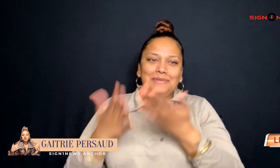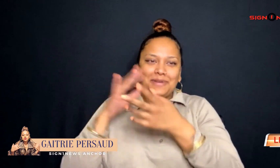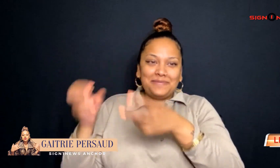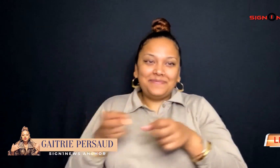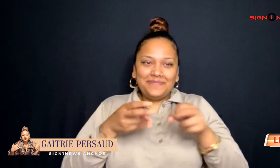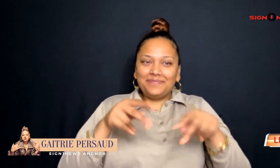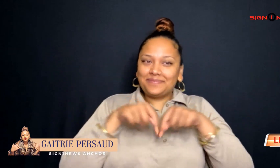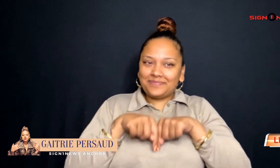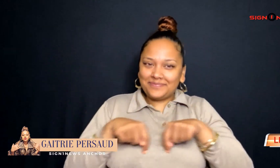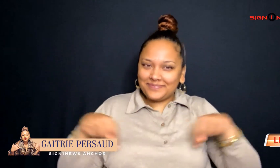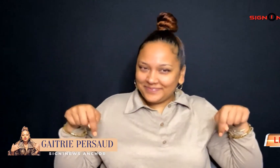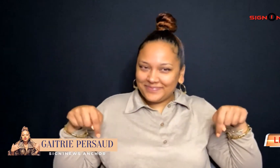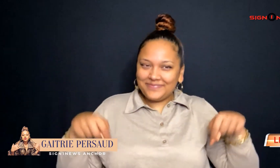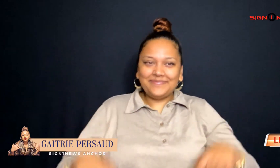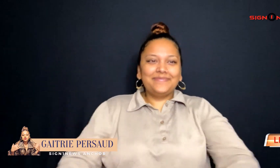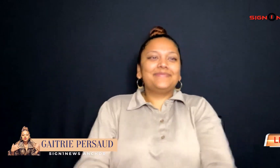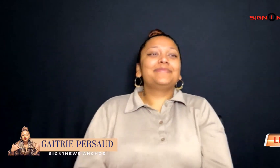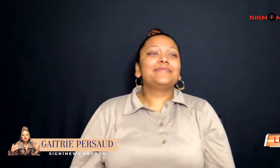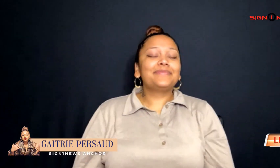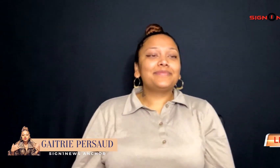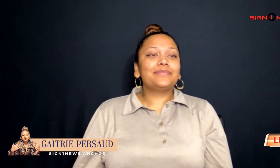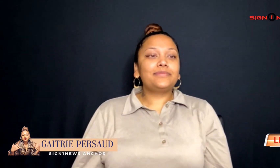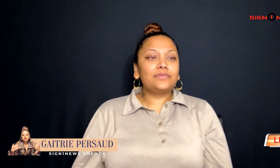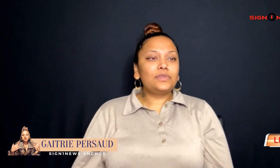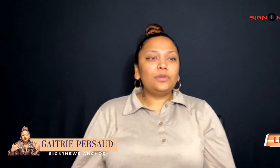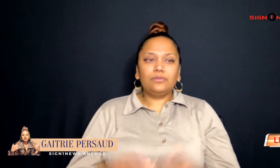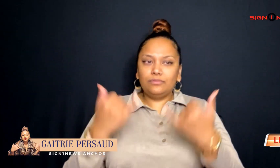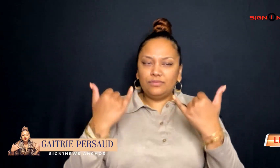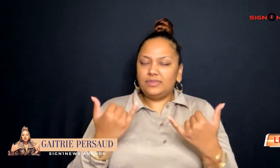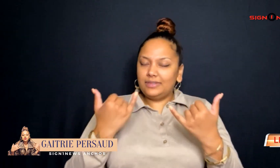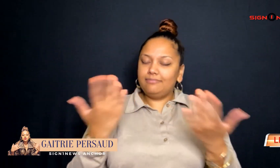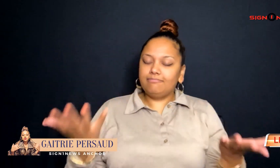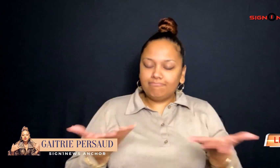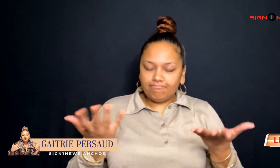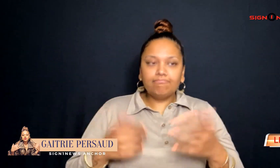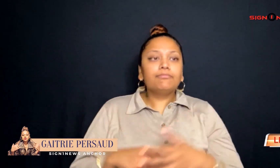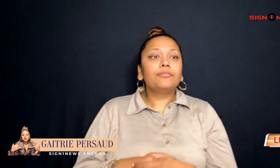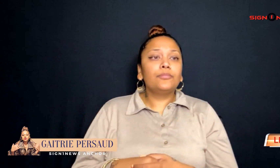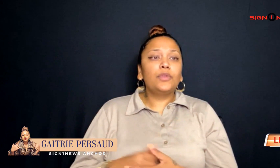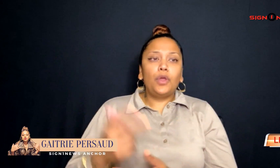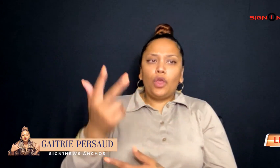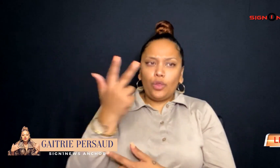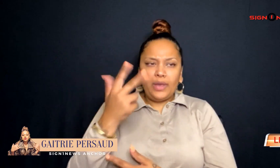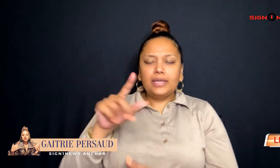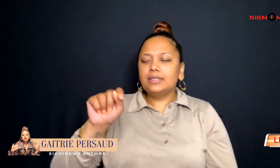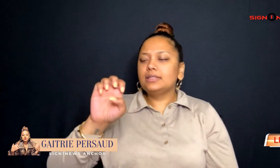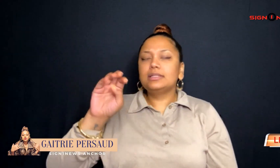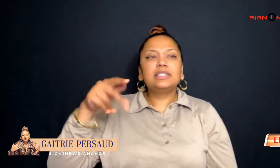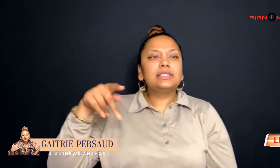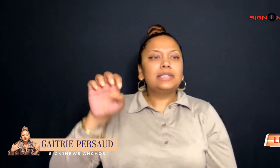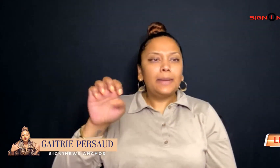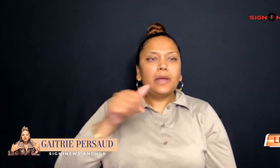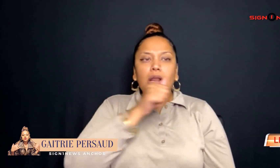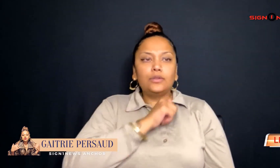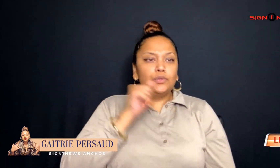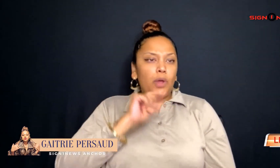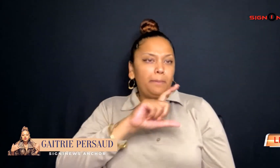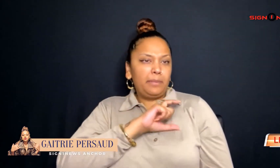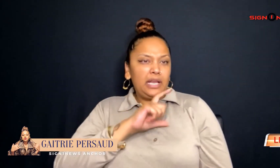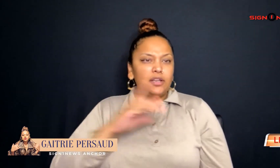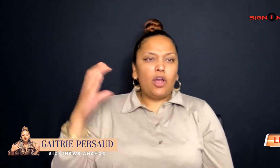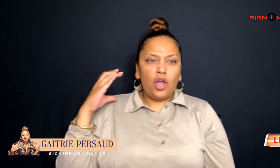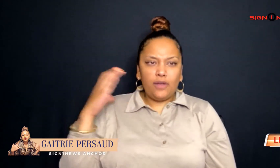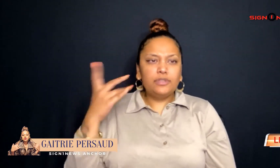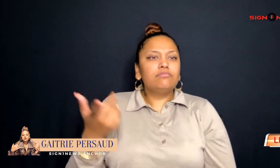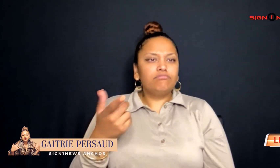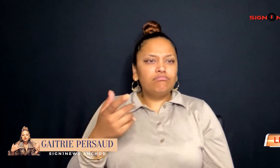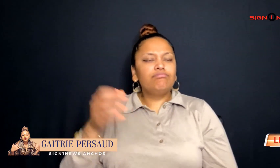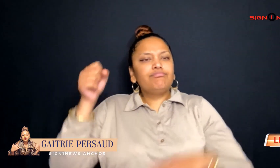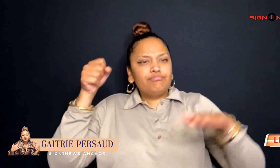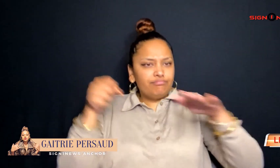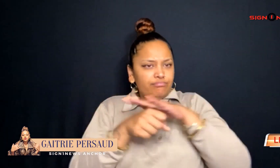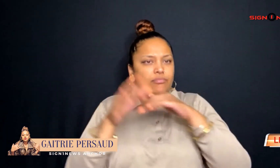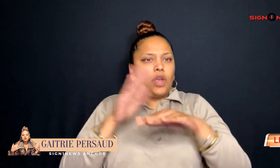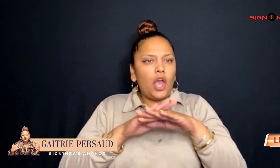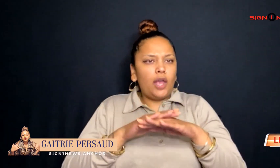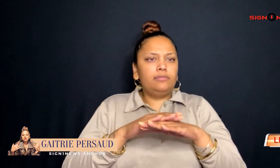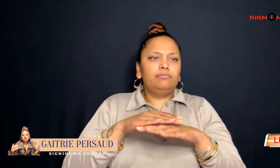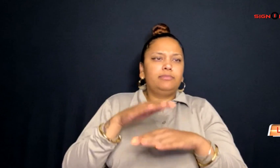we may add it at the bottom of the screen so here's what's happening today three Tempe